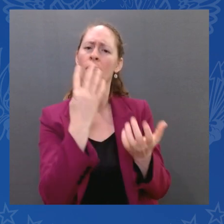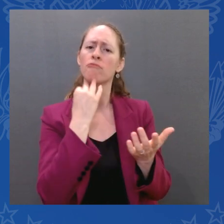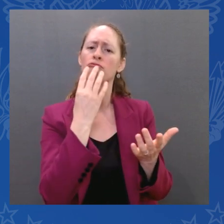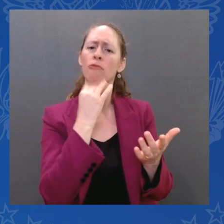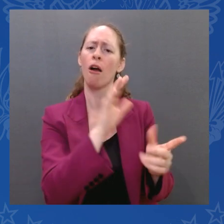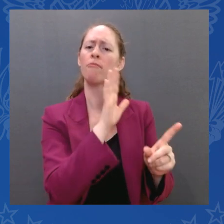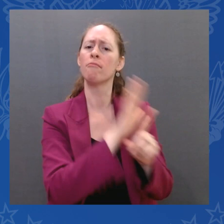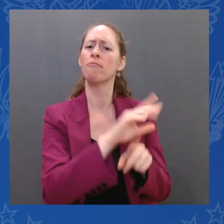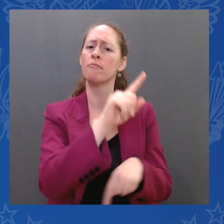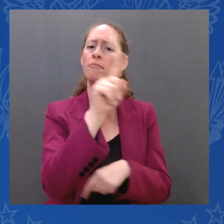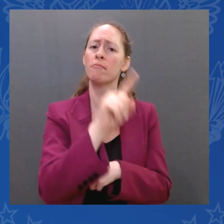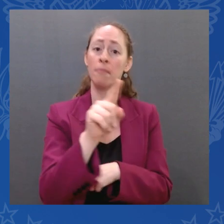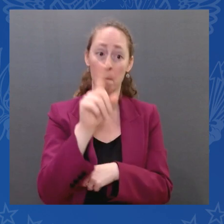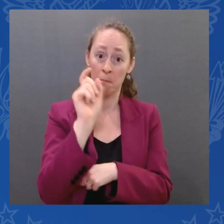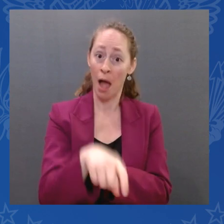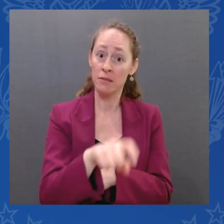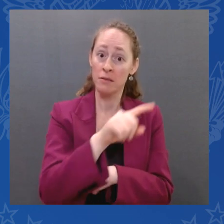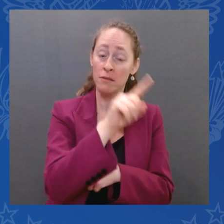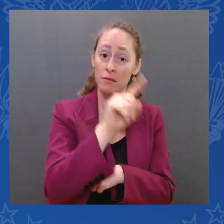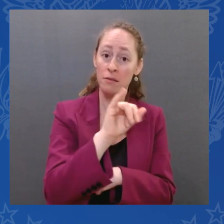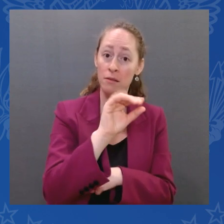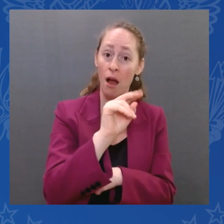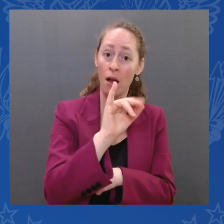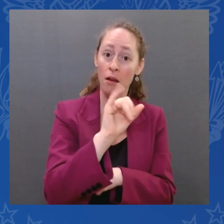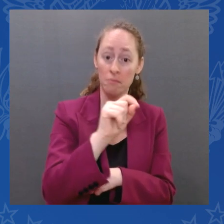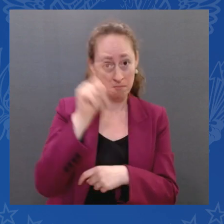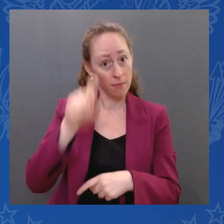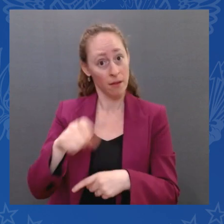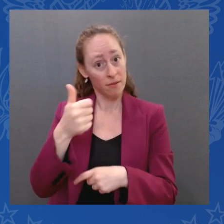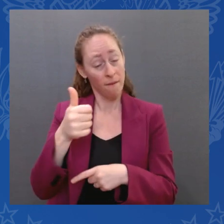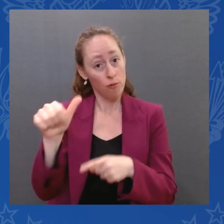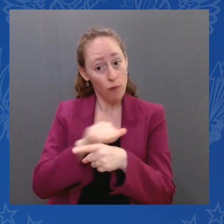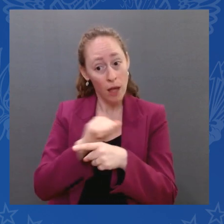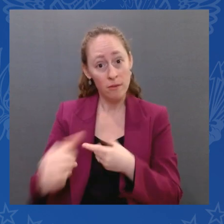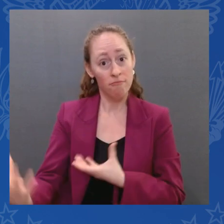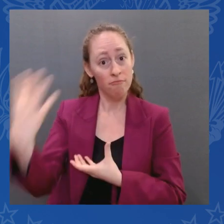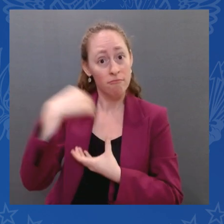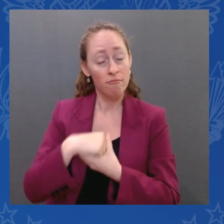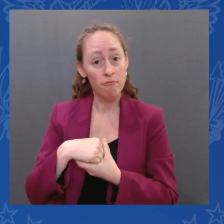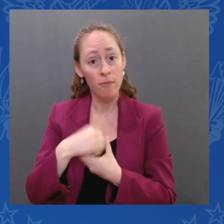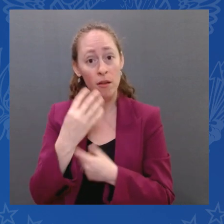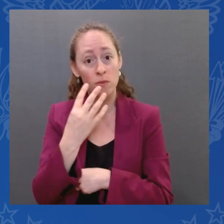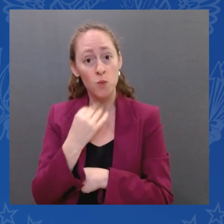And now, this is my 10th visit. Every chance to return to this great country,